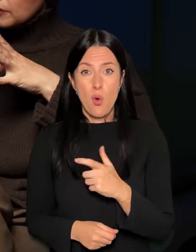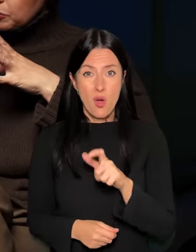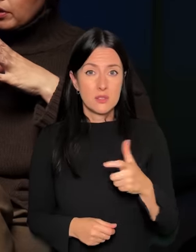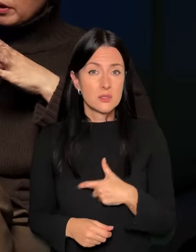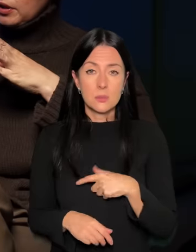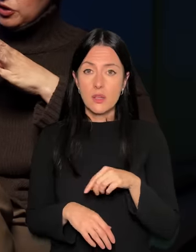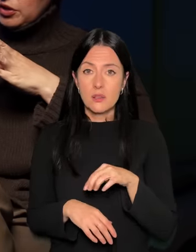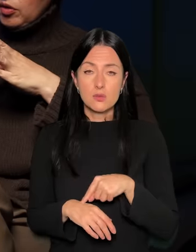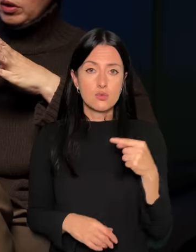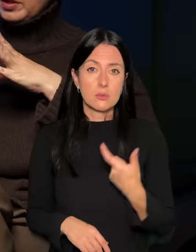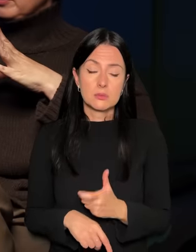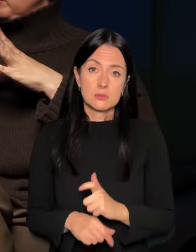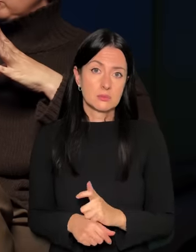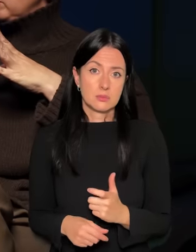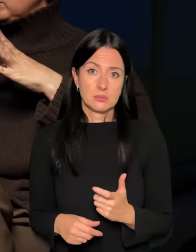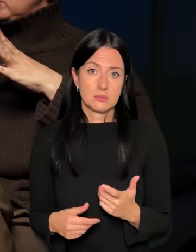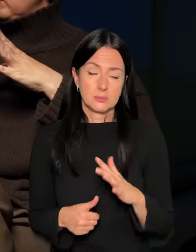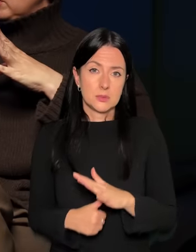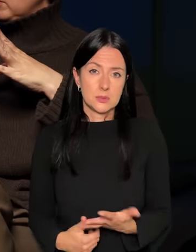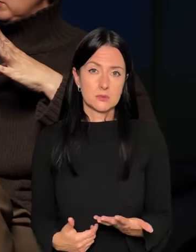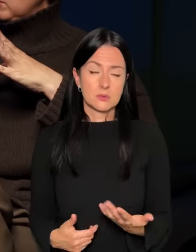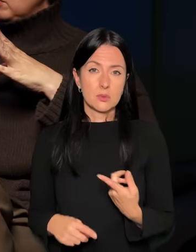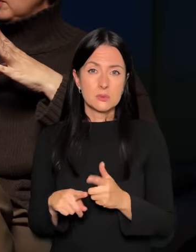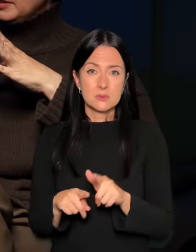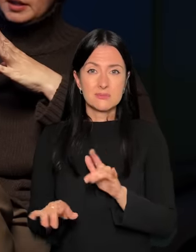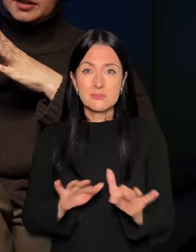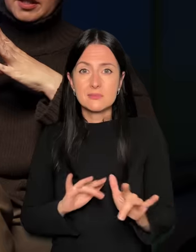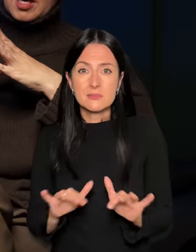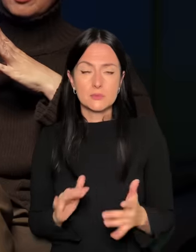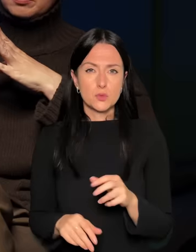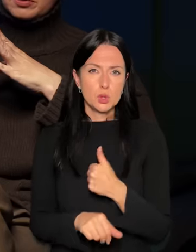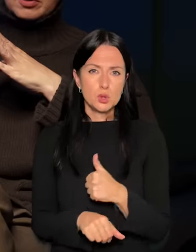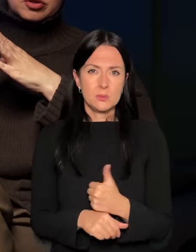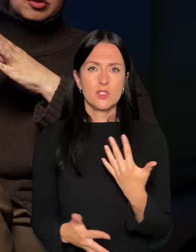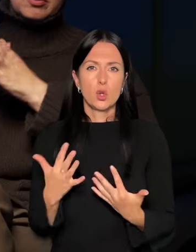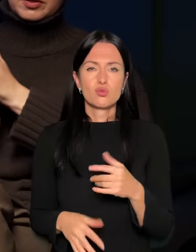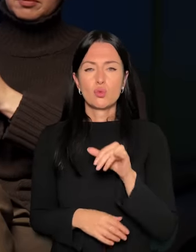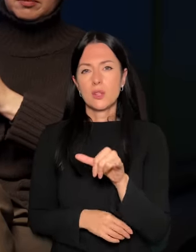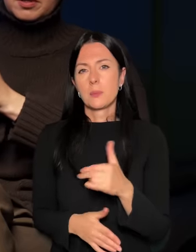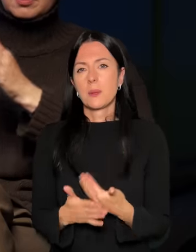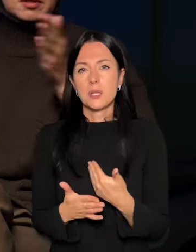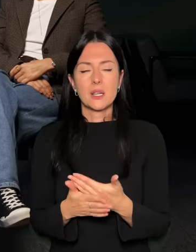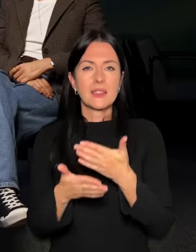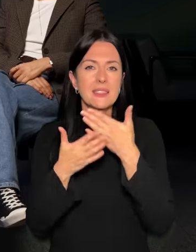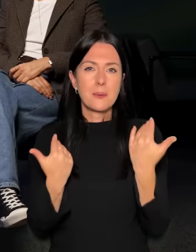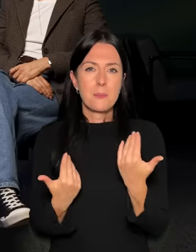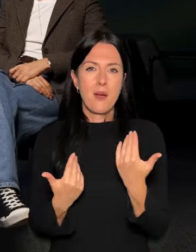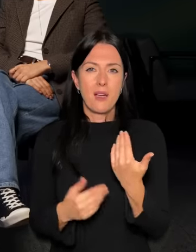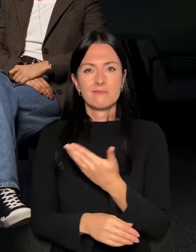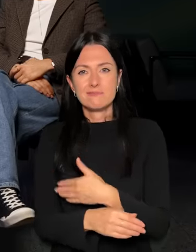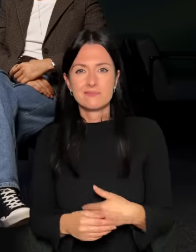And the bureaucratic hoops that the military have to jump through. Especially if you don't have a limb, for example,